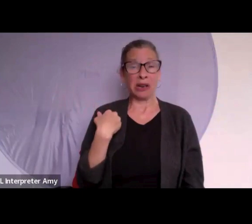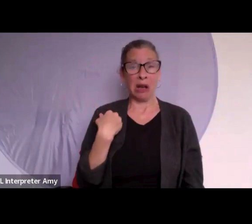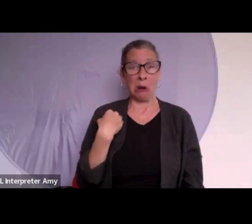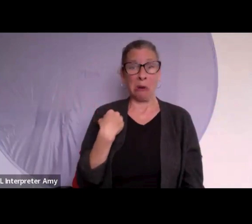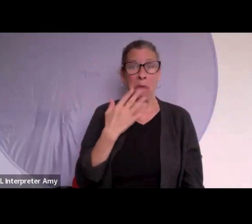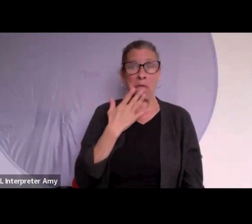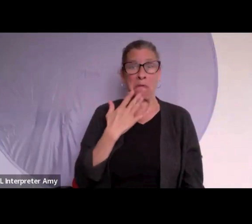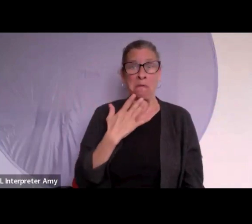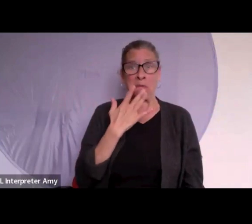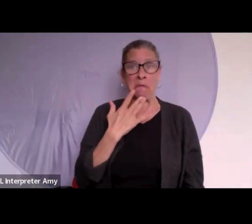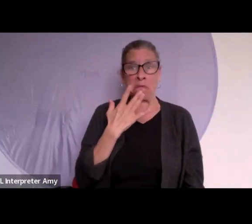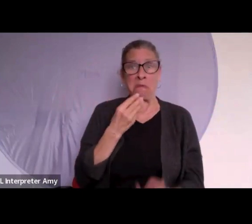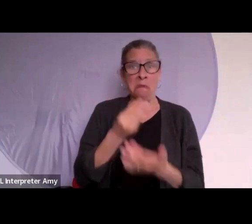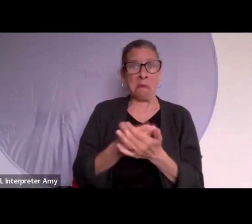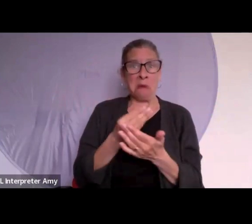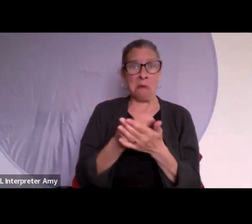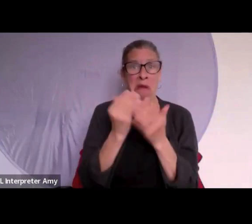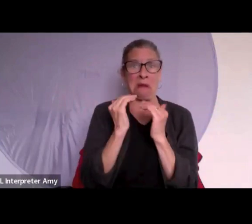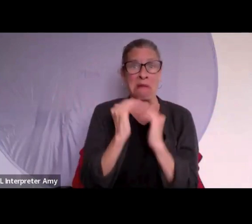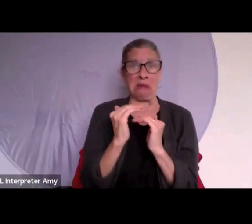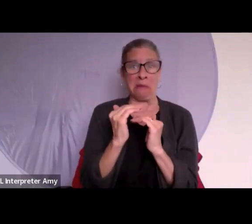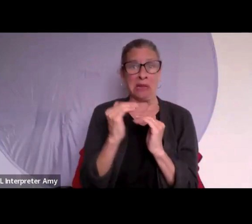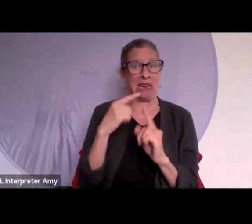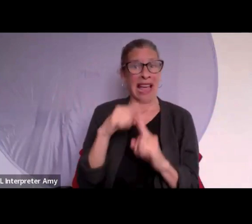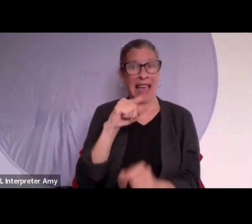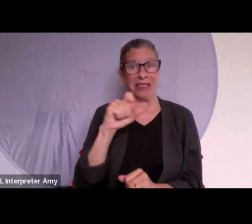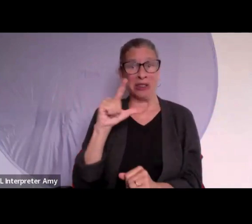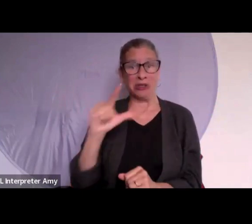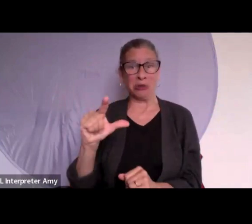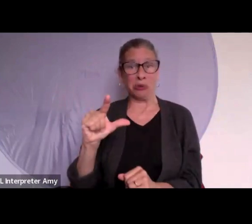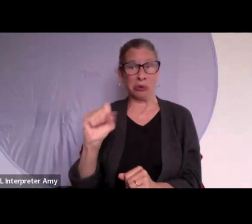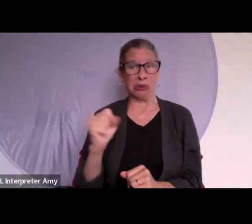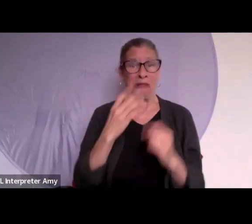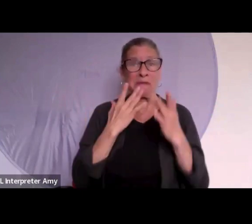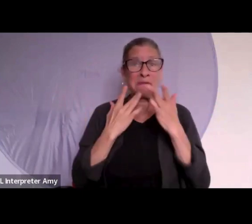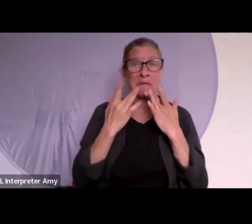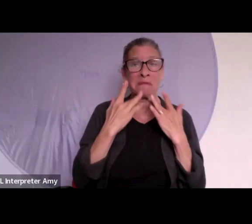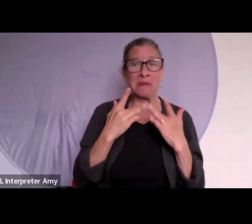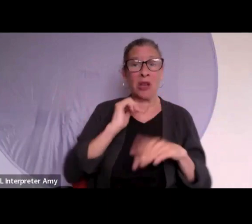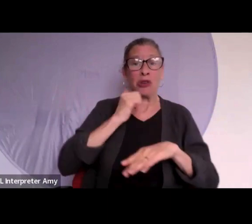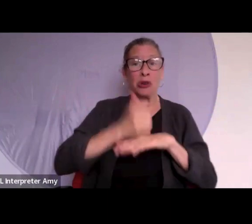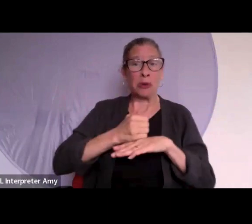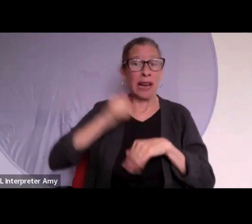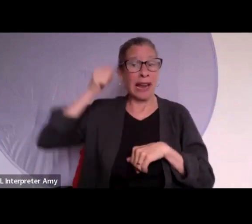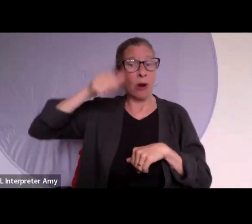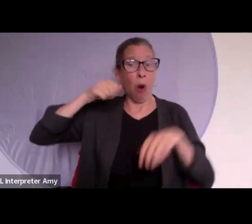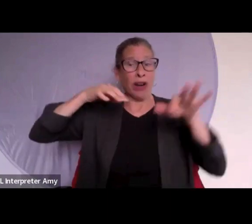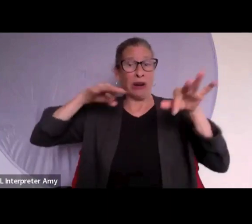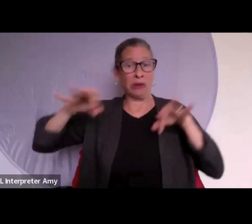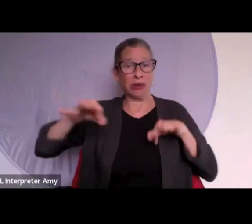the know-how and we actually didn't have the tools to create audio description for all of our films. There weren't enough